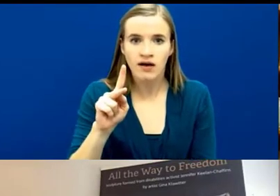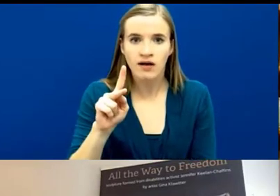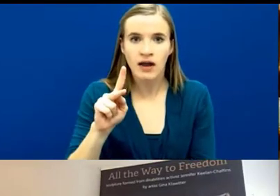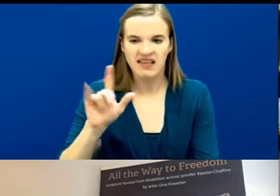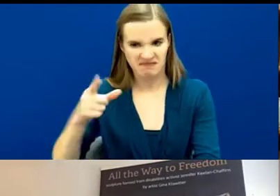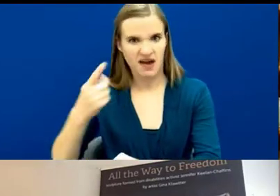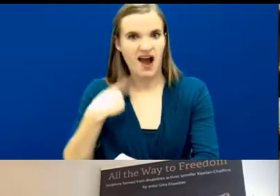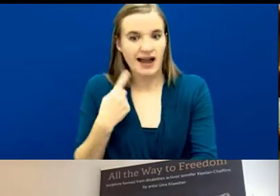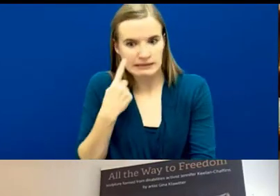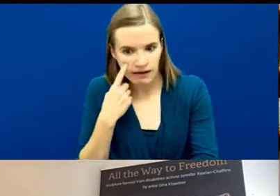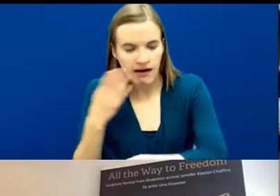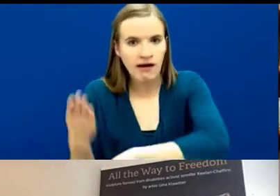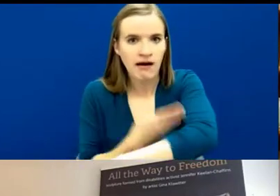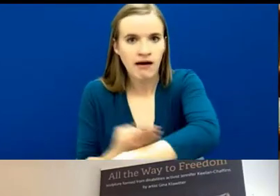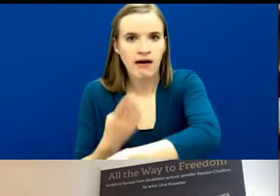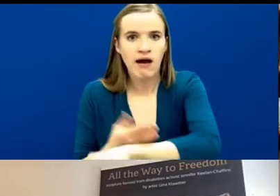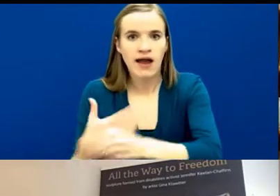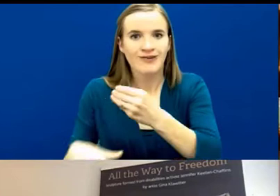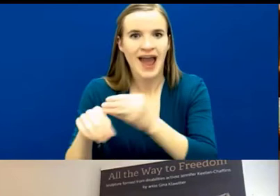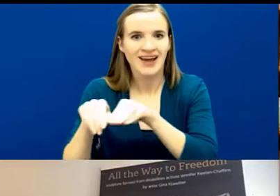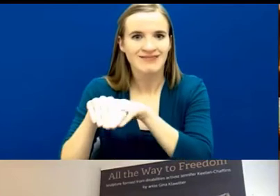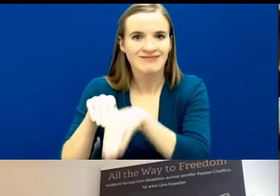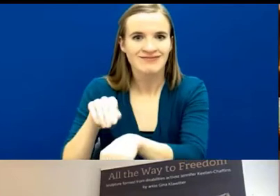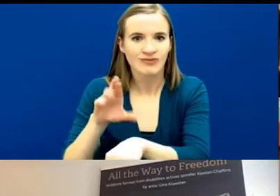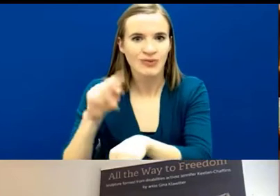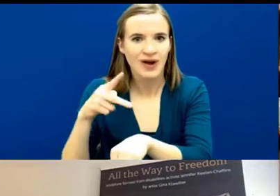those changes that had occurred. So I decided, well, I want to write a book